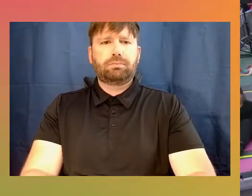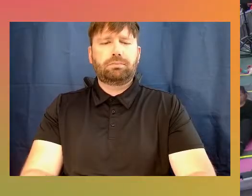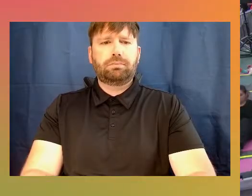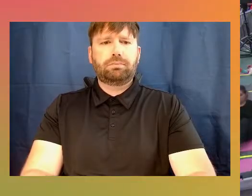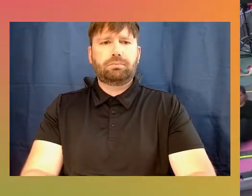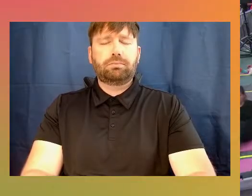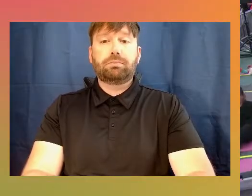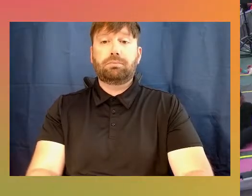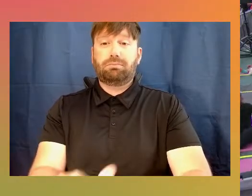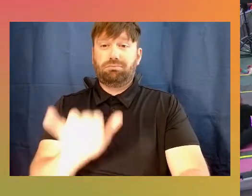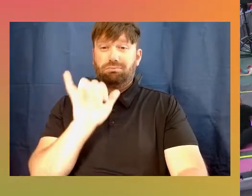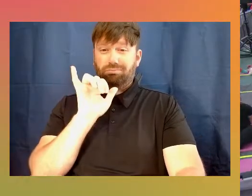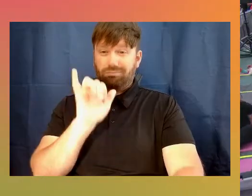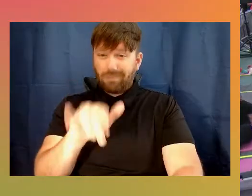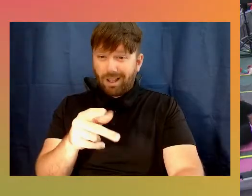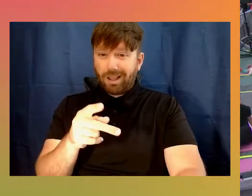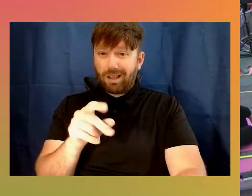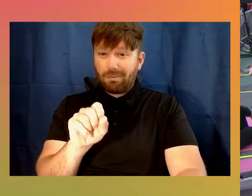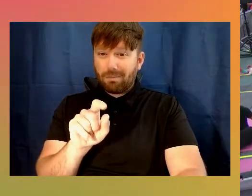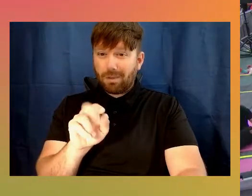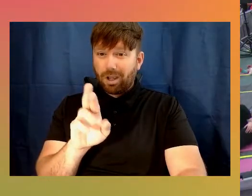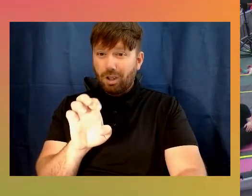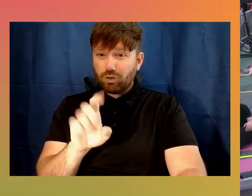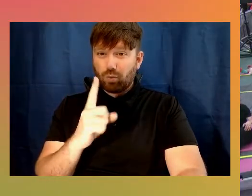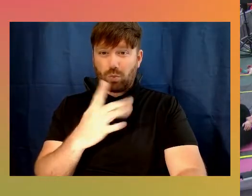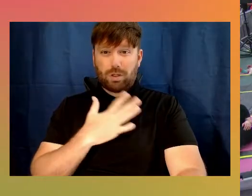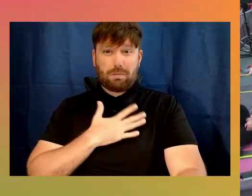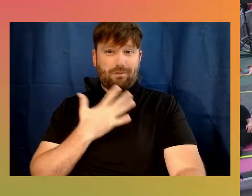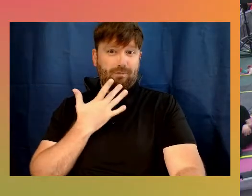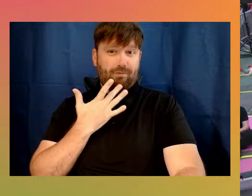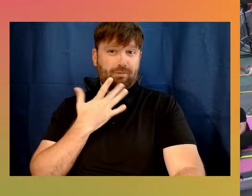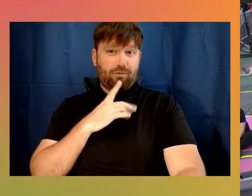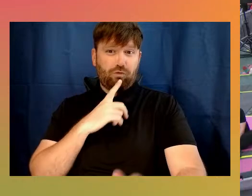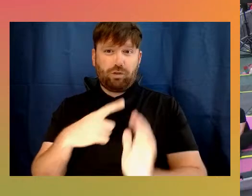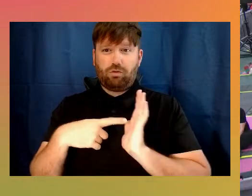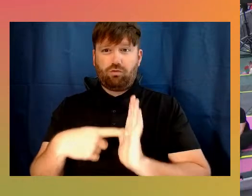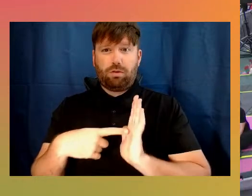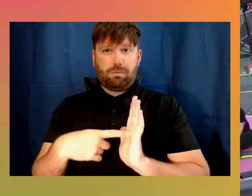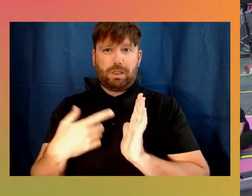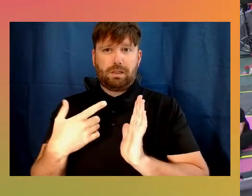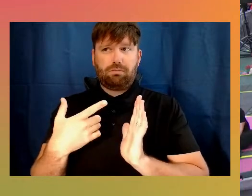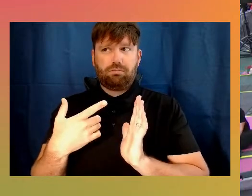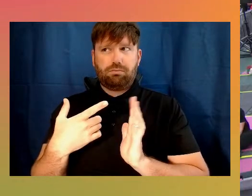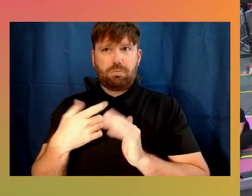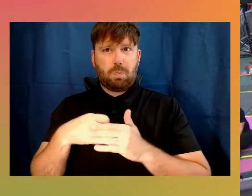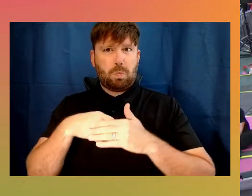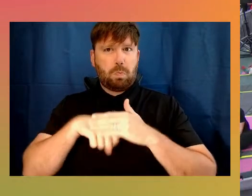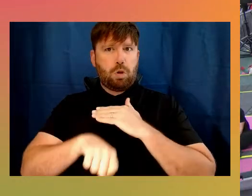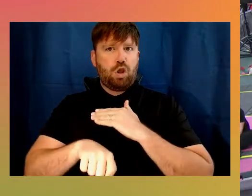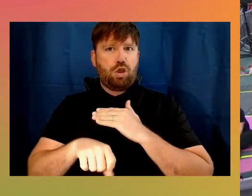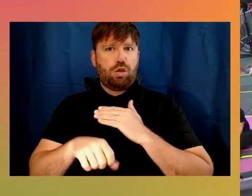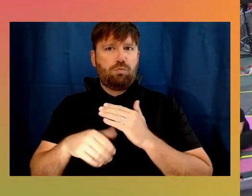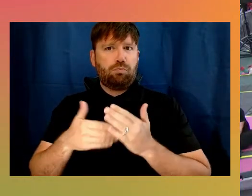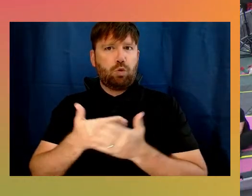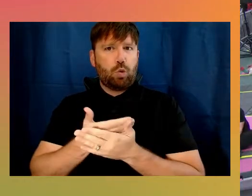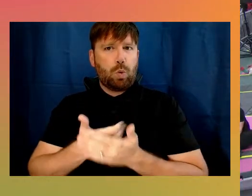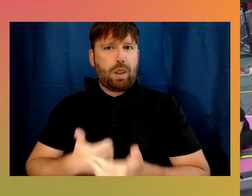THIS POSTURE IN PARTICULAR IS